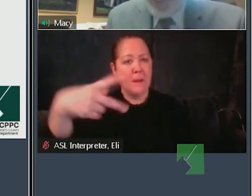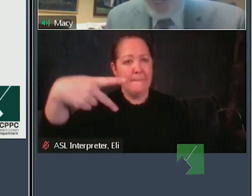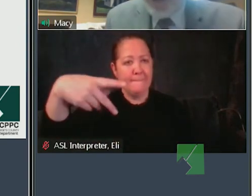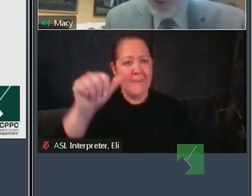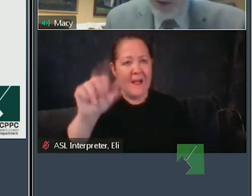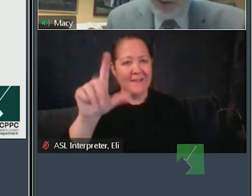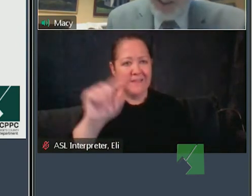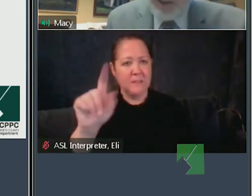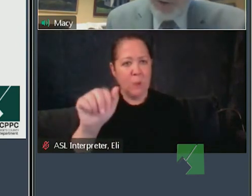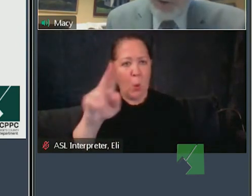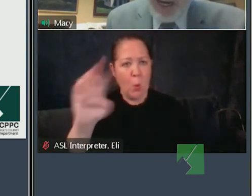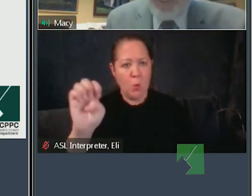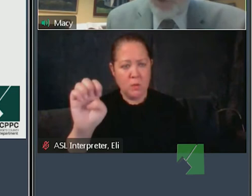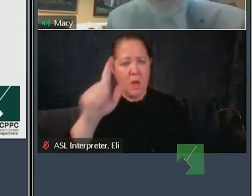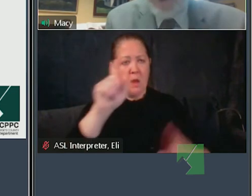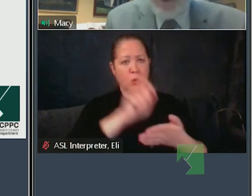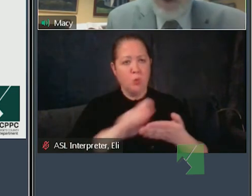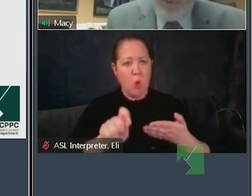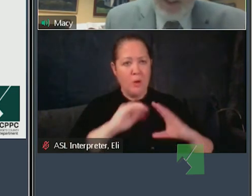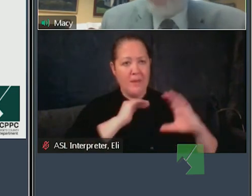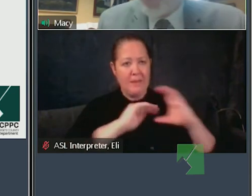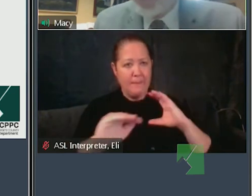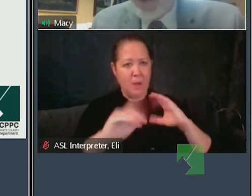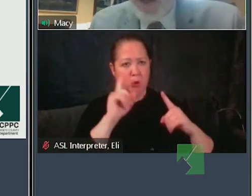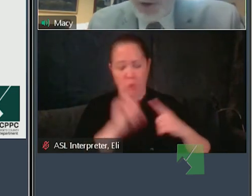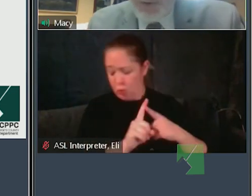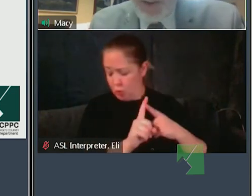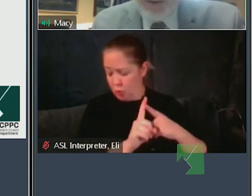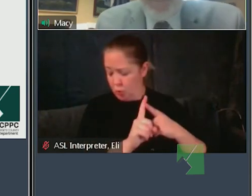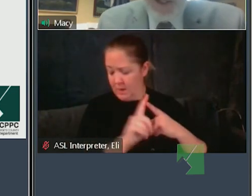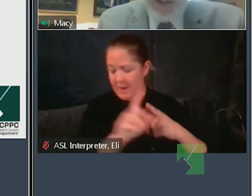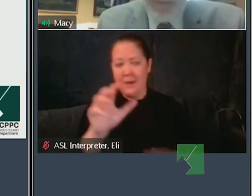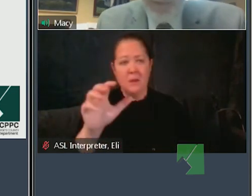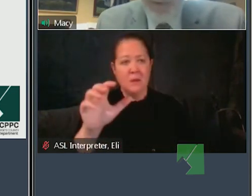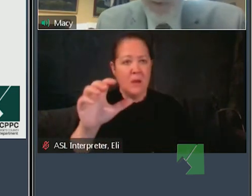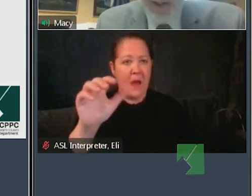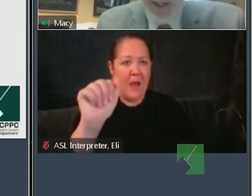to the address on the letter, Mr. Abdul said, dude, we can provide the email should be in your file.